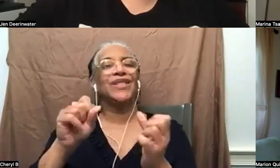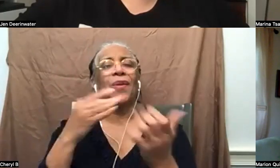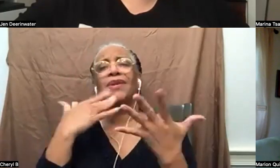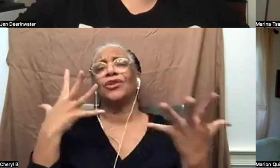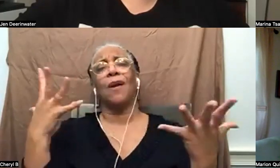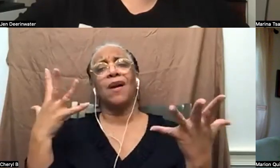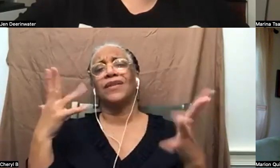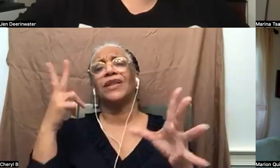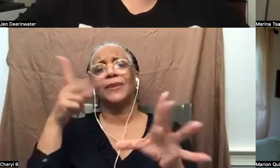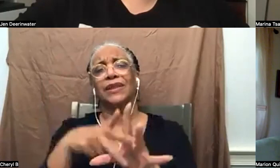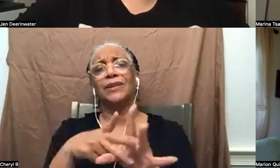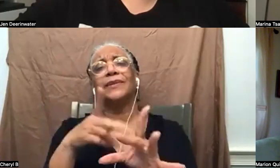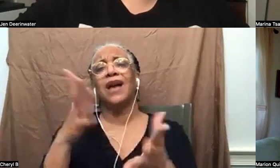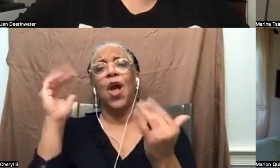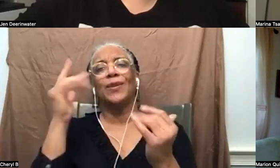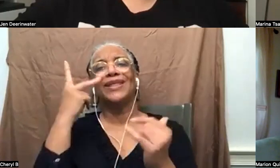see you all again soon. Live Captioning by AI-Media